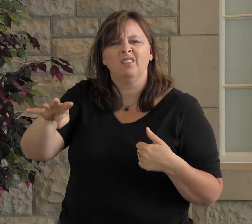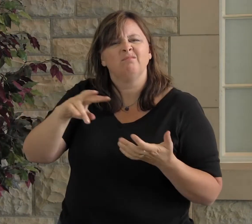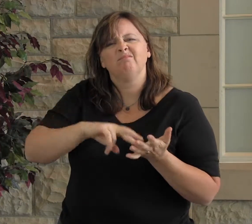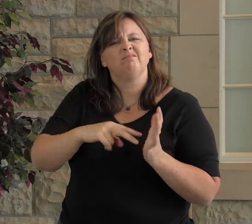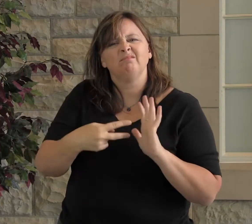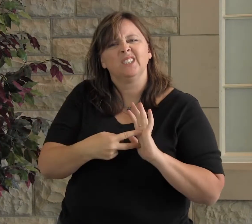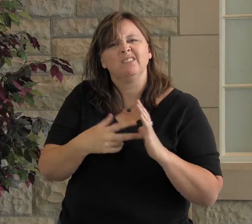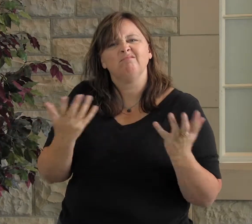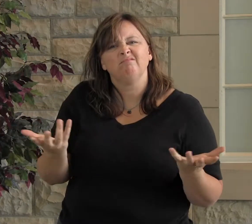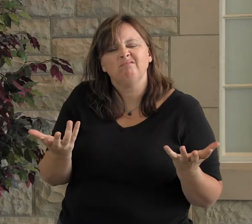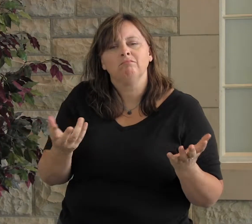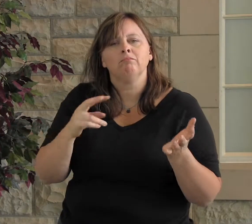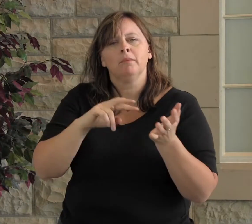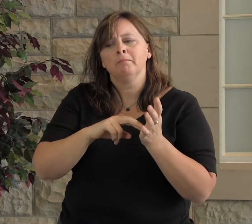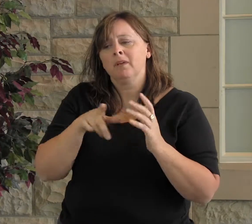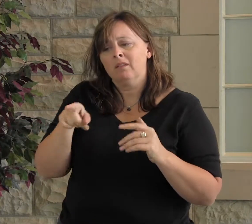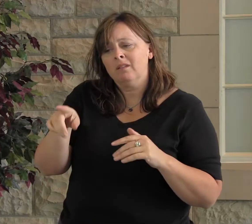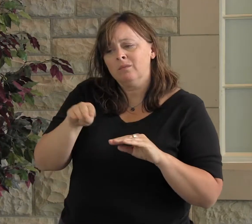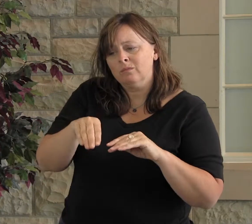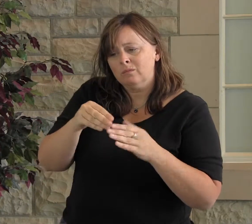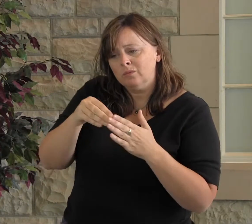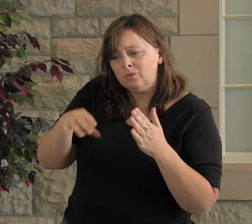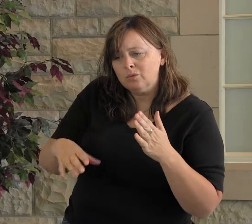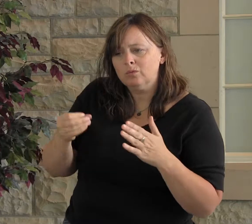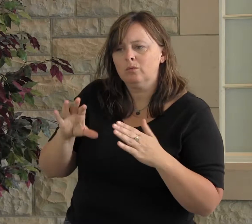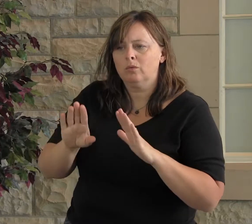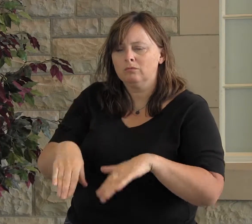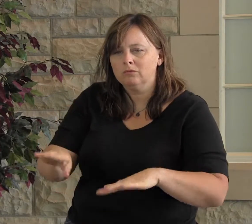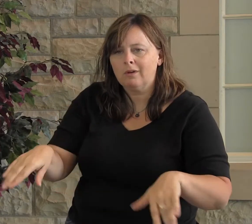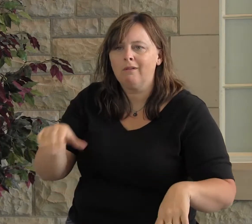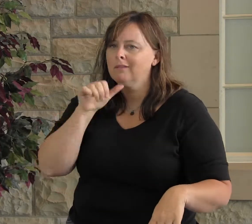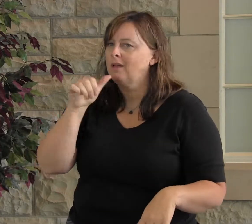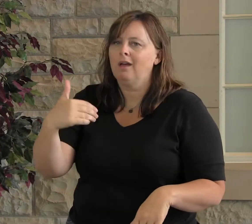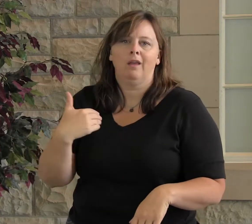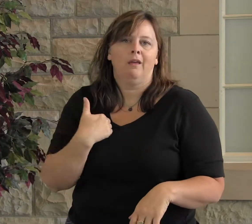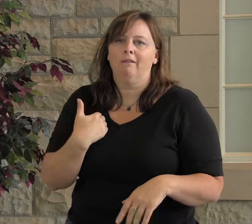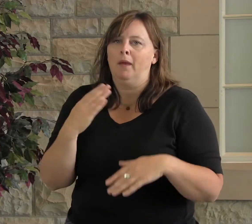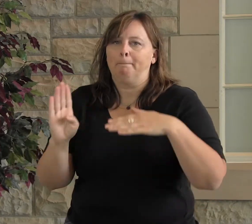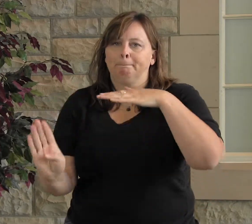The first one, that we are going to talk about, is neglect. Neglect is when a student or a child